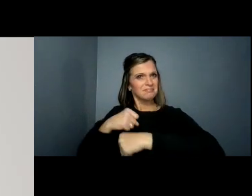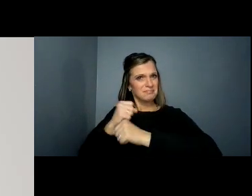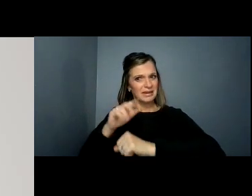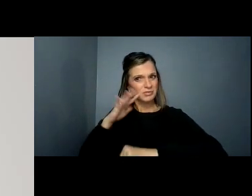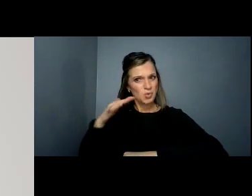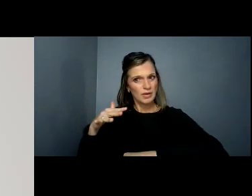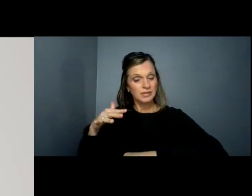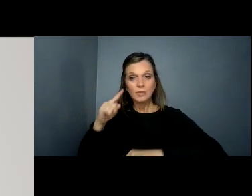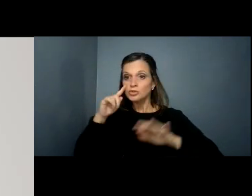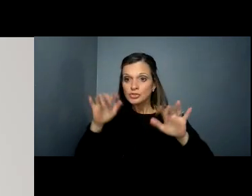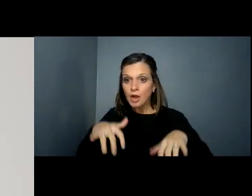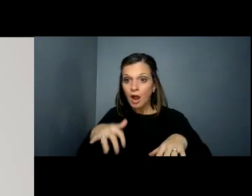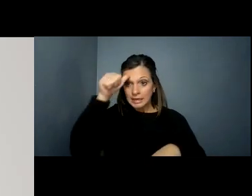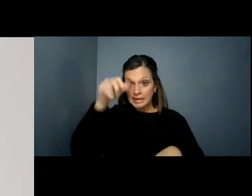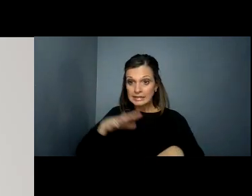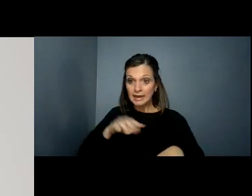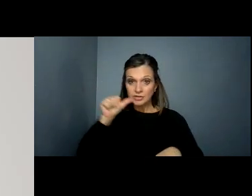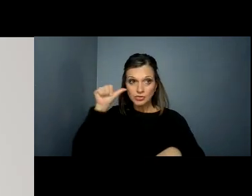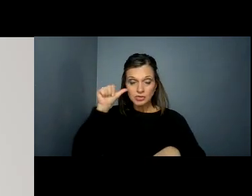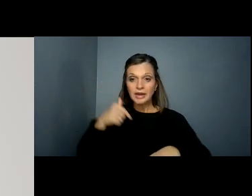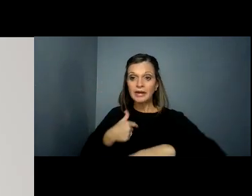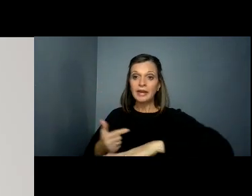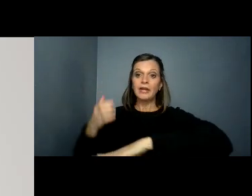You don't know what doesn't make sound. If you had heard in 20 years,